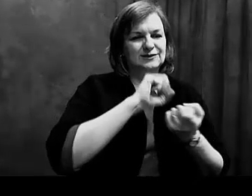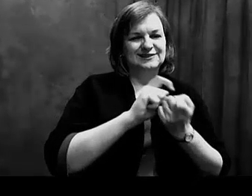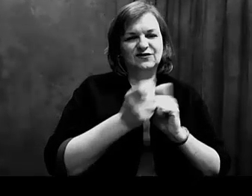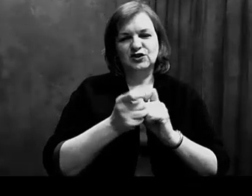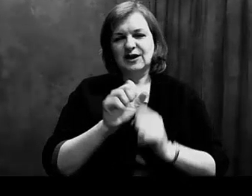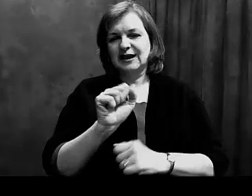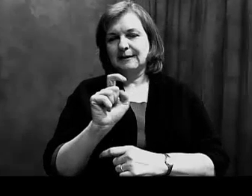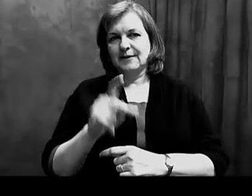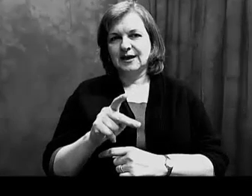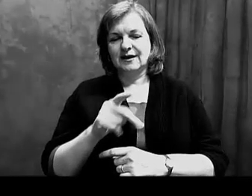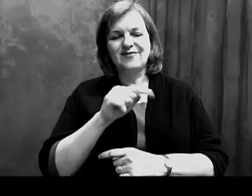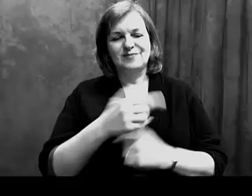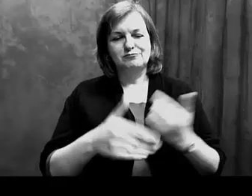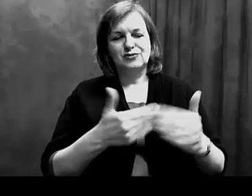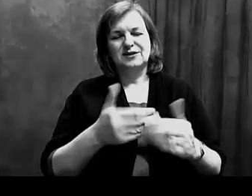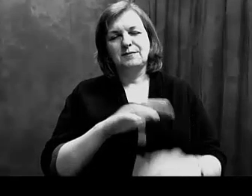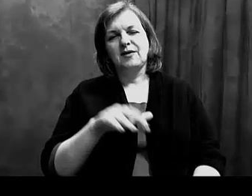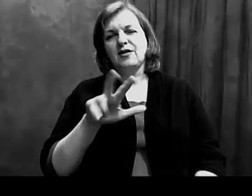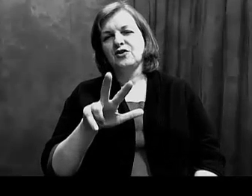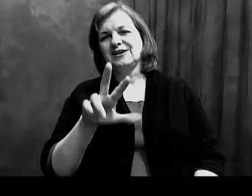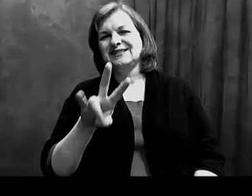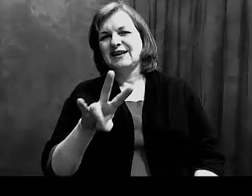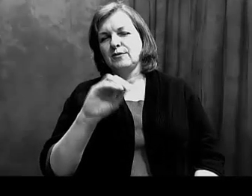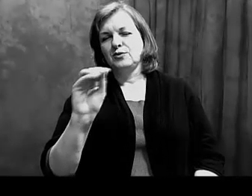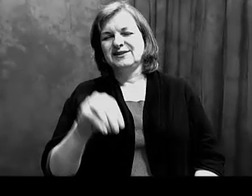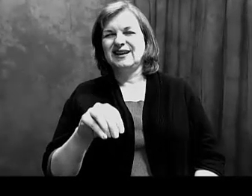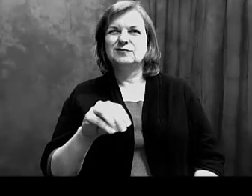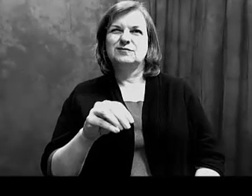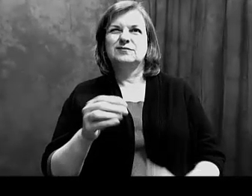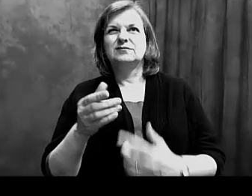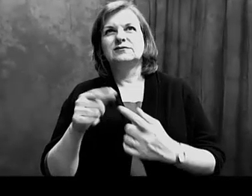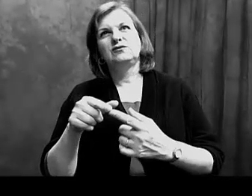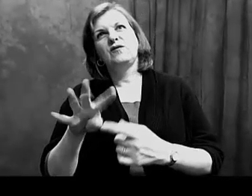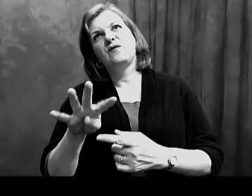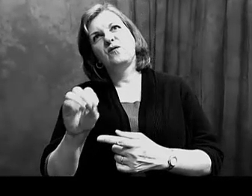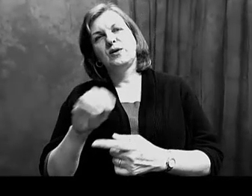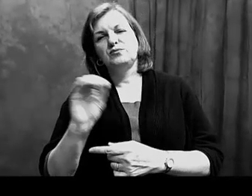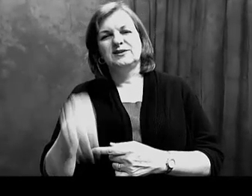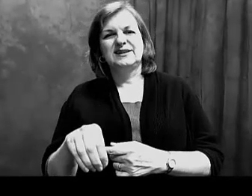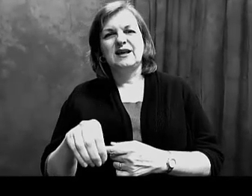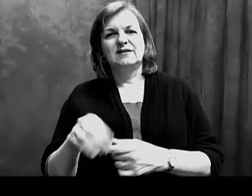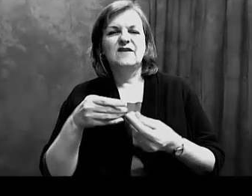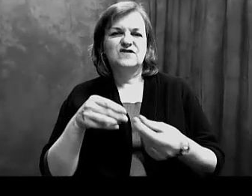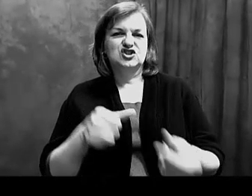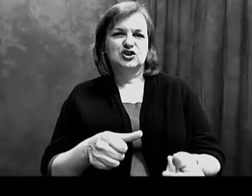is about 37% efficient 37% to 40% depending on your source